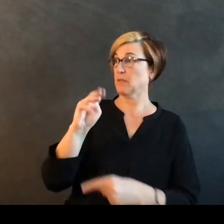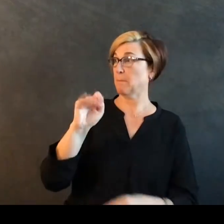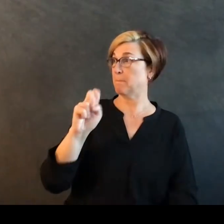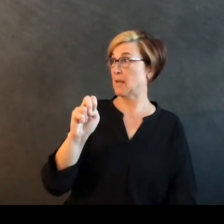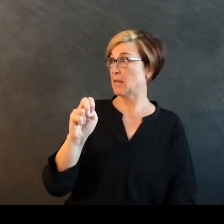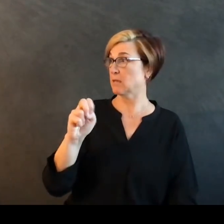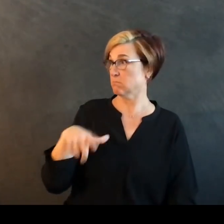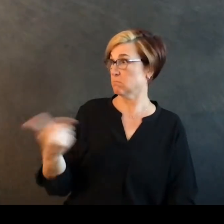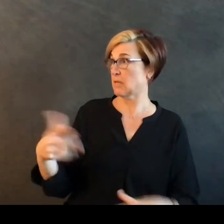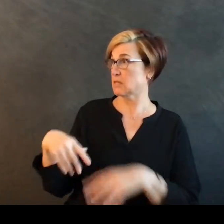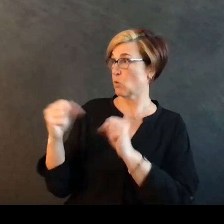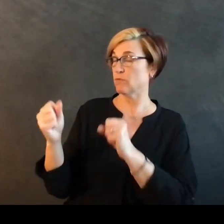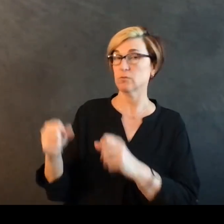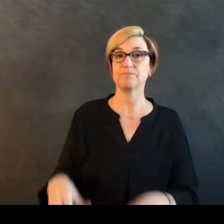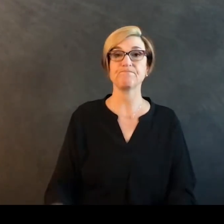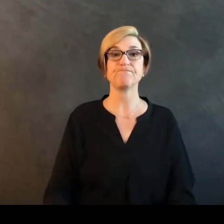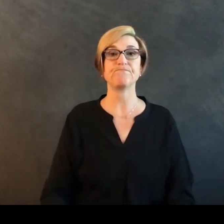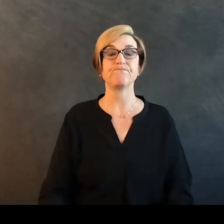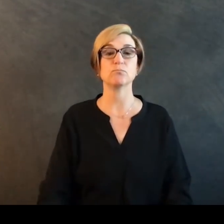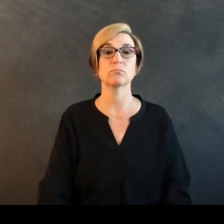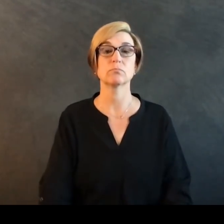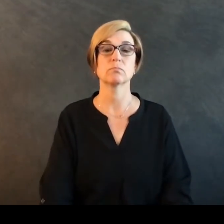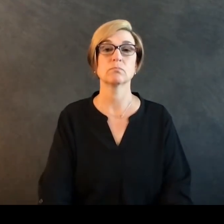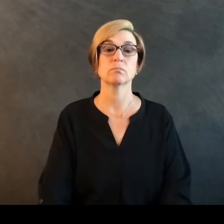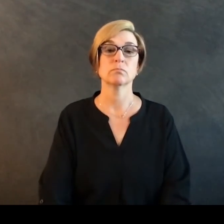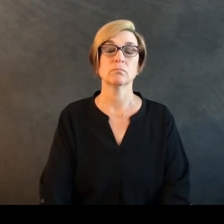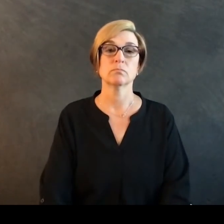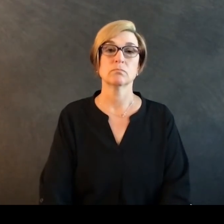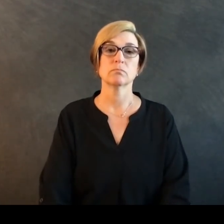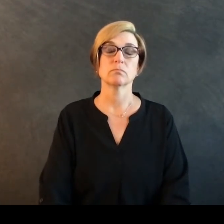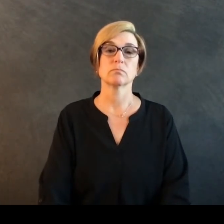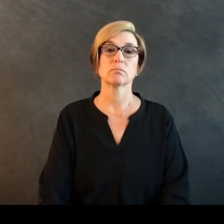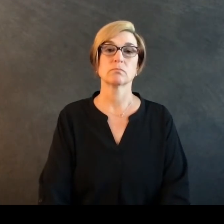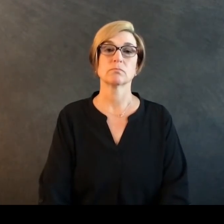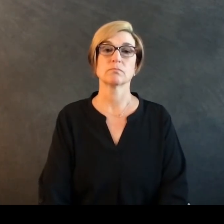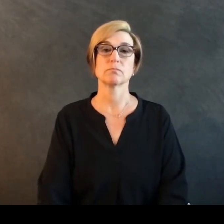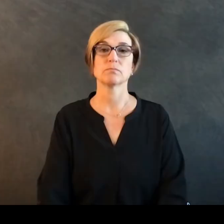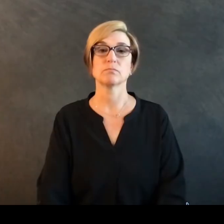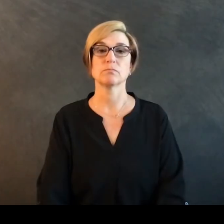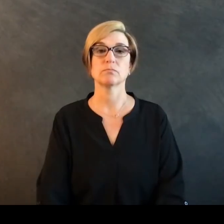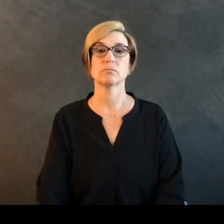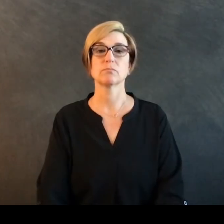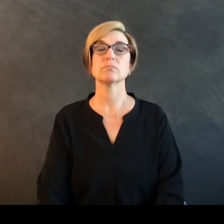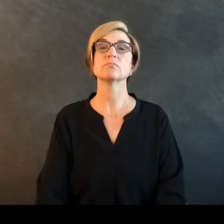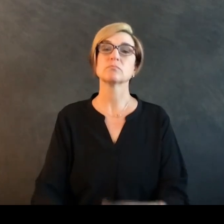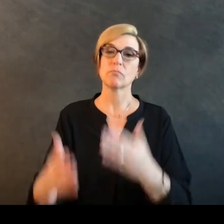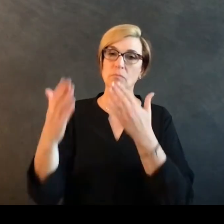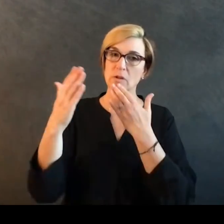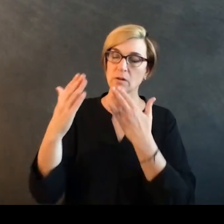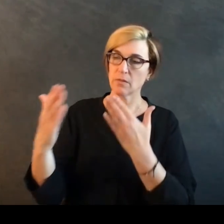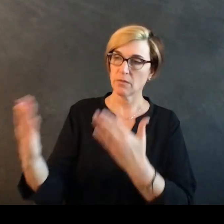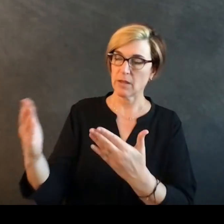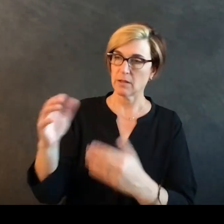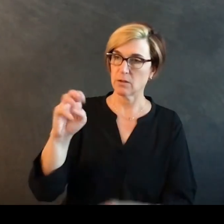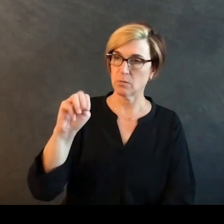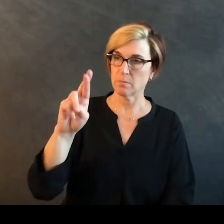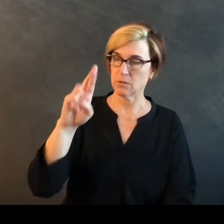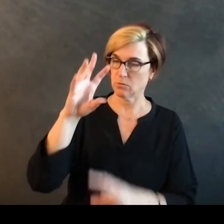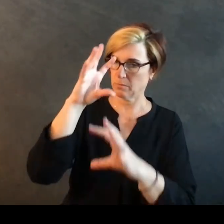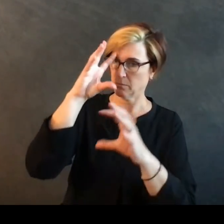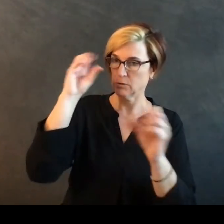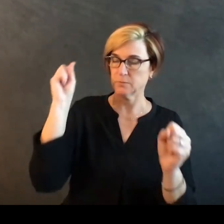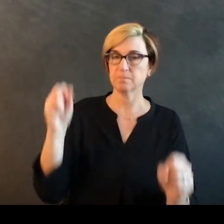be right back Thank You mr. president the White House coronavirus task force